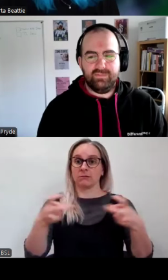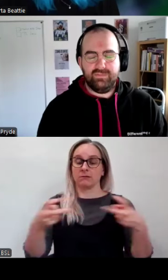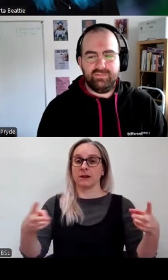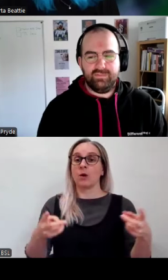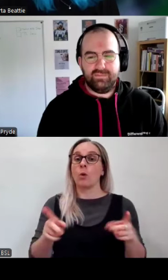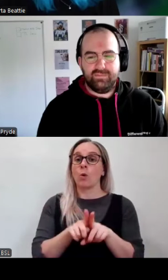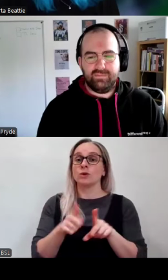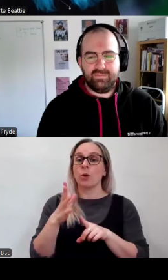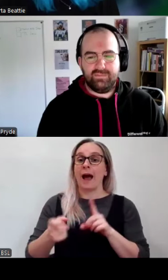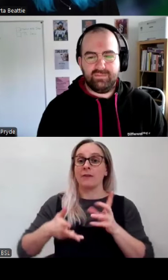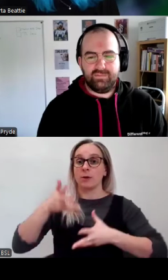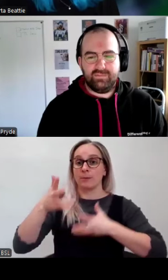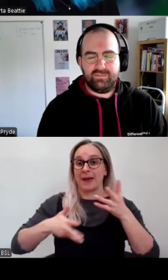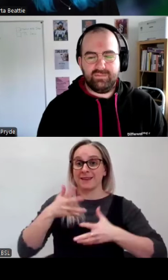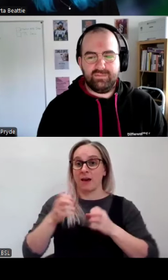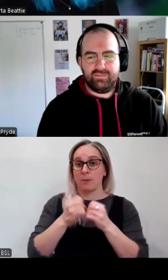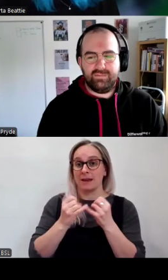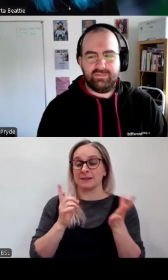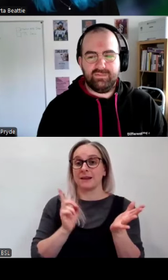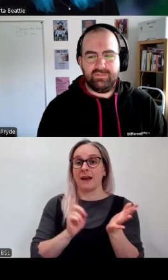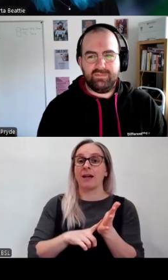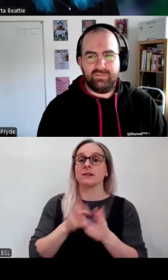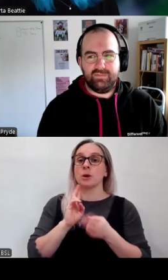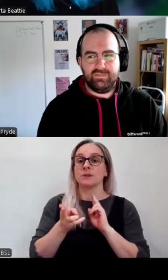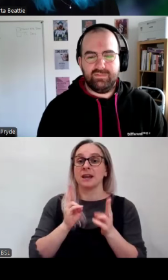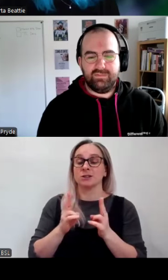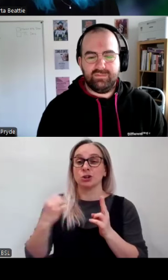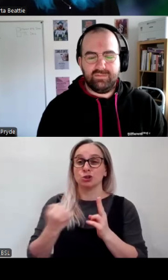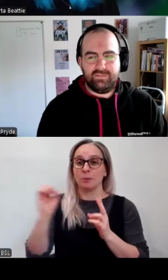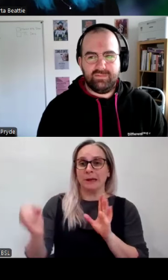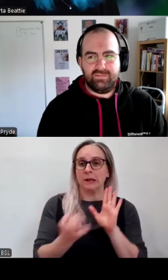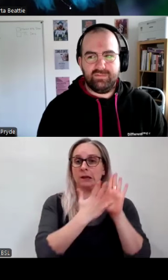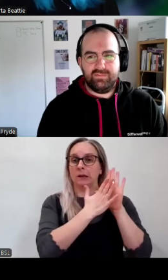and that's available and should be spotlighted automatically. This webinar is being recorded